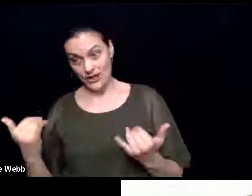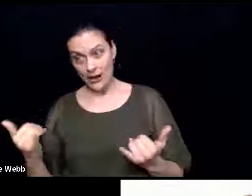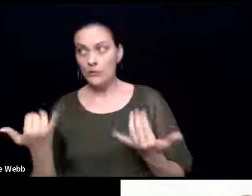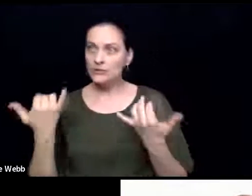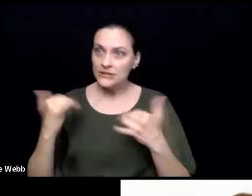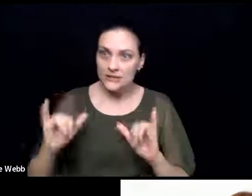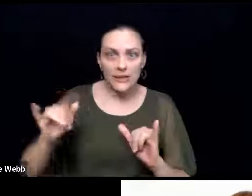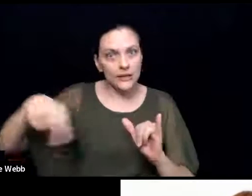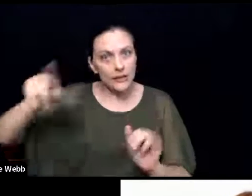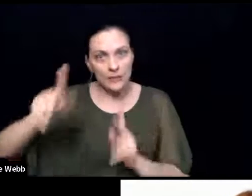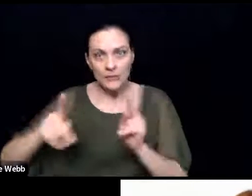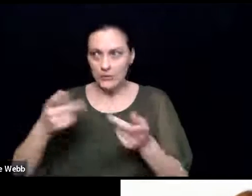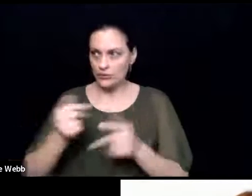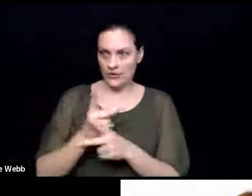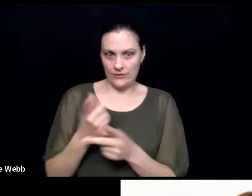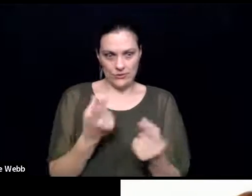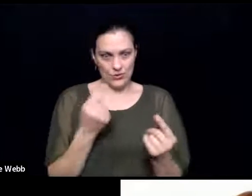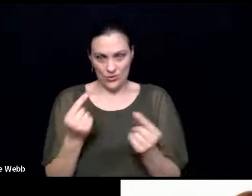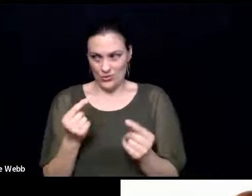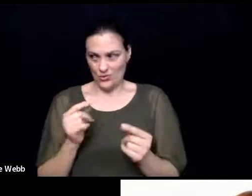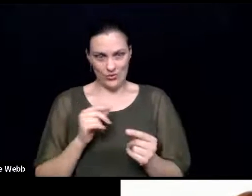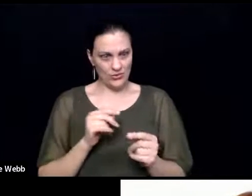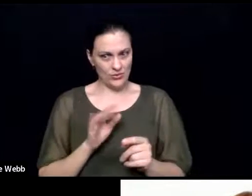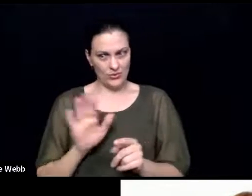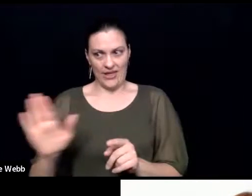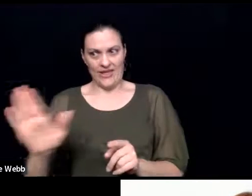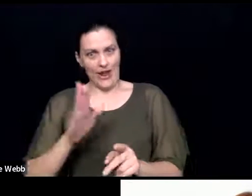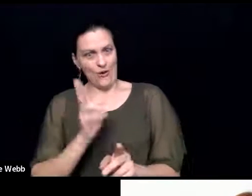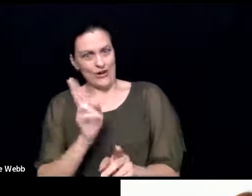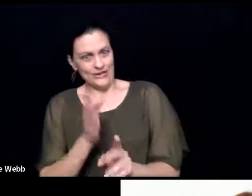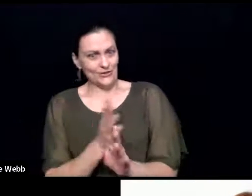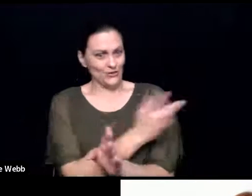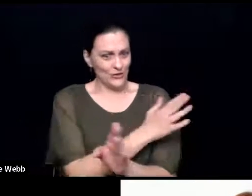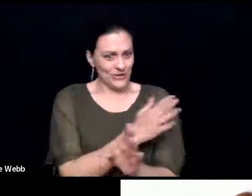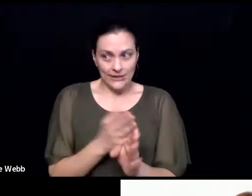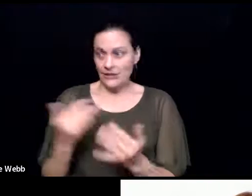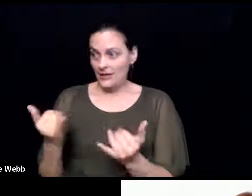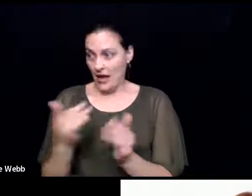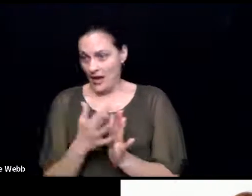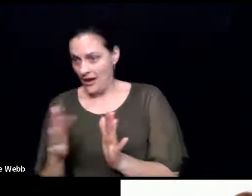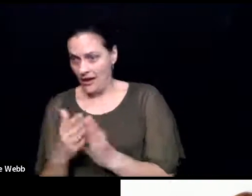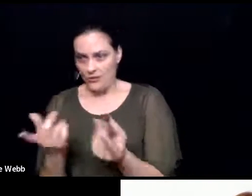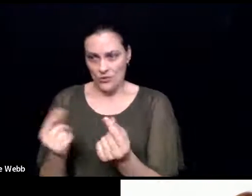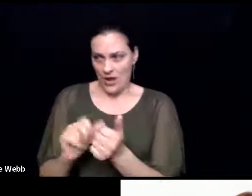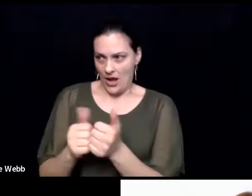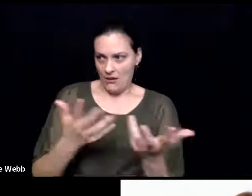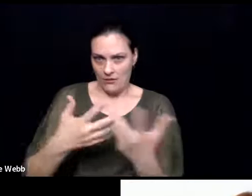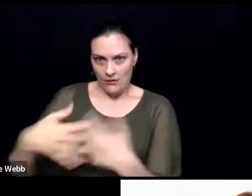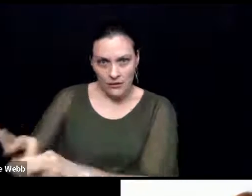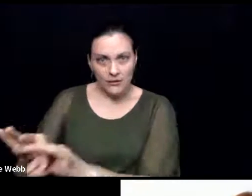and same with south Africa. But I do believe it is a great tool for giving people the opportunity to